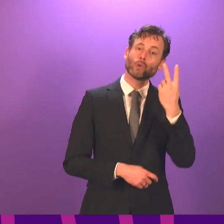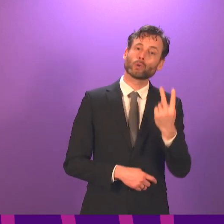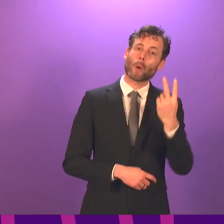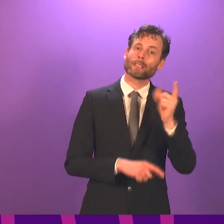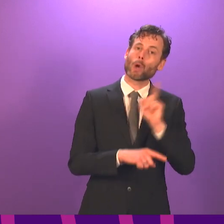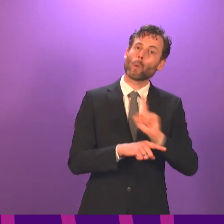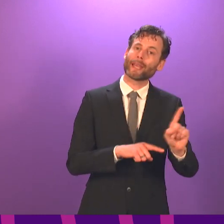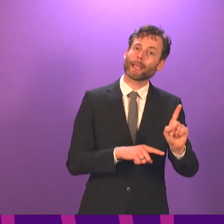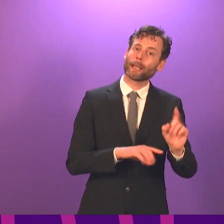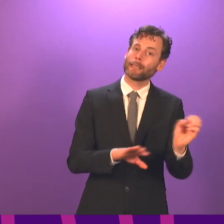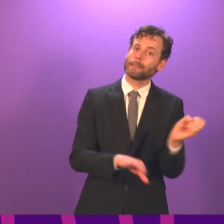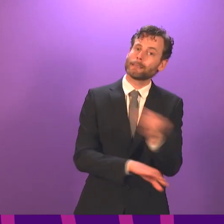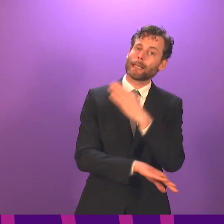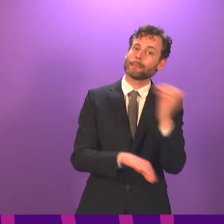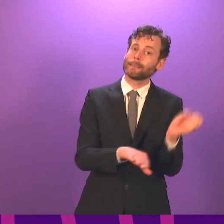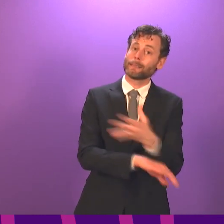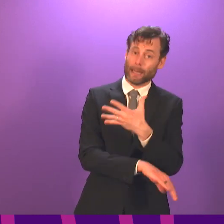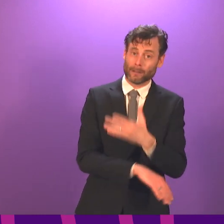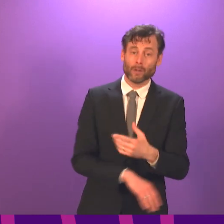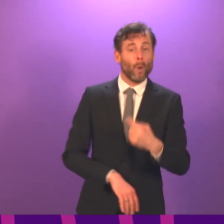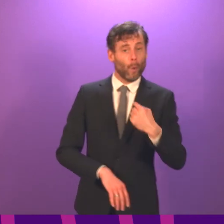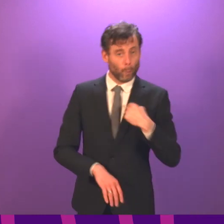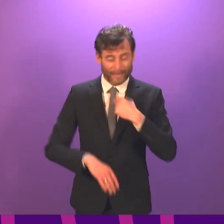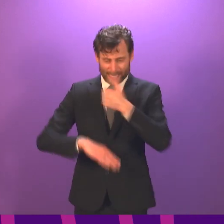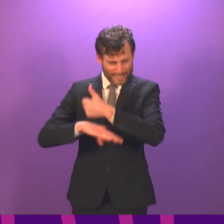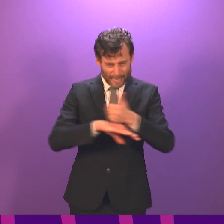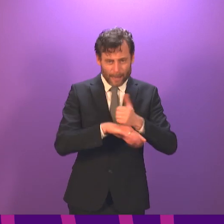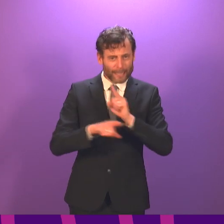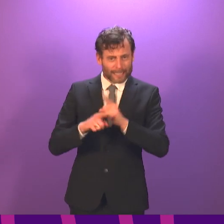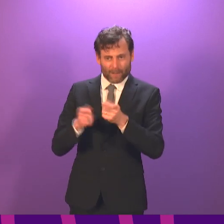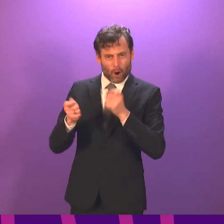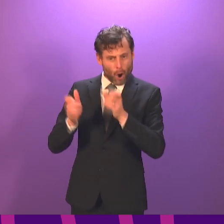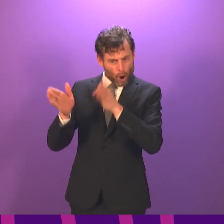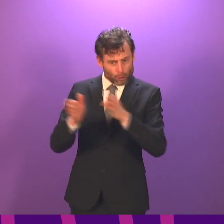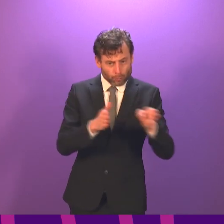Every step that can be taken to ensure that the school environment is as safe as possible